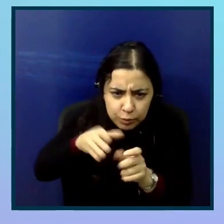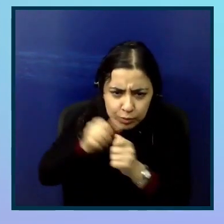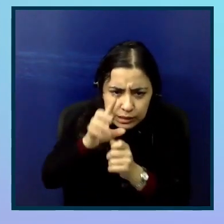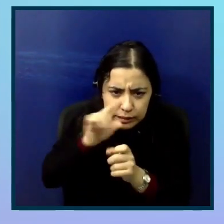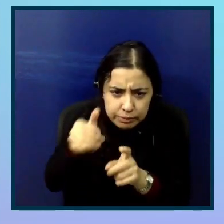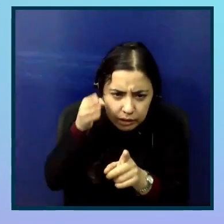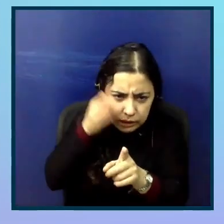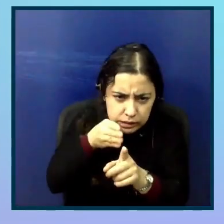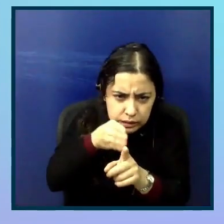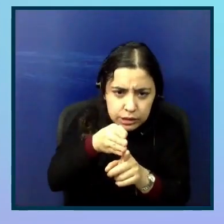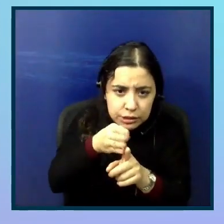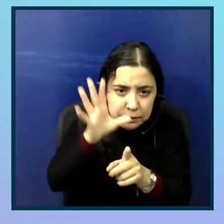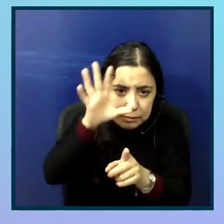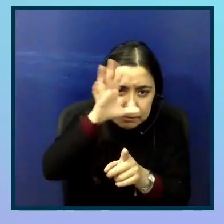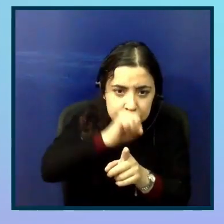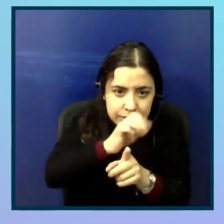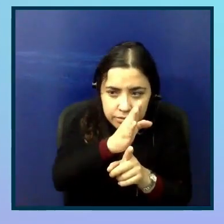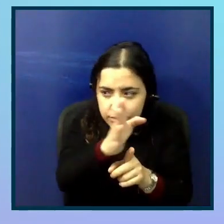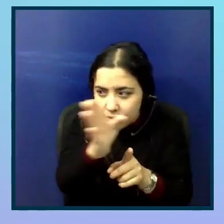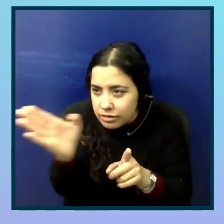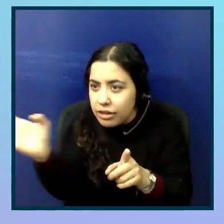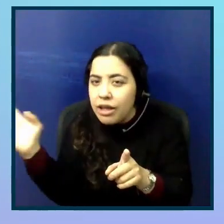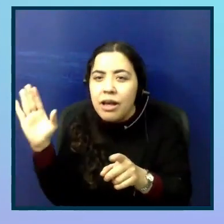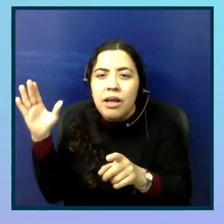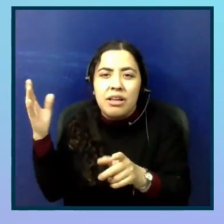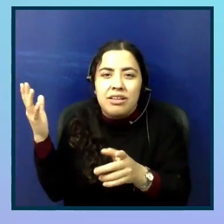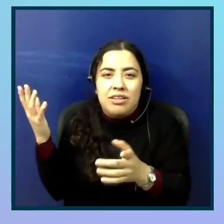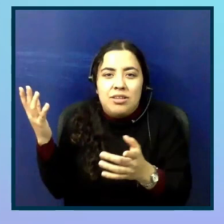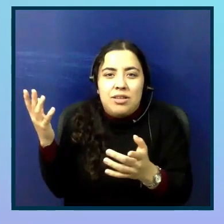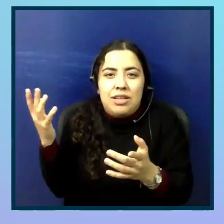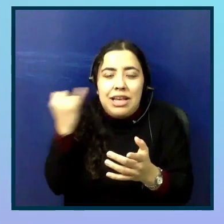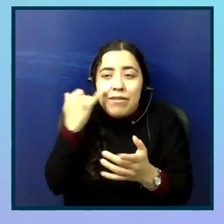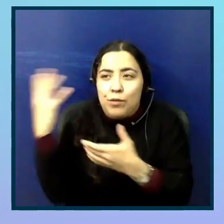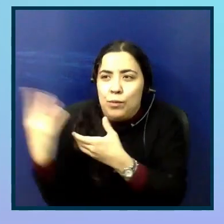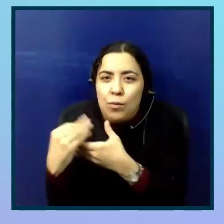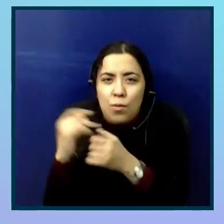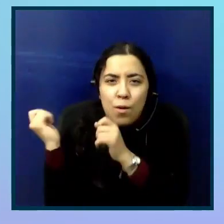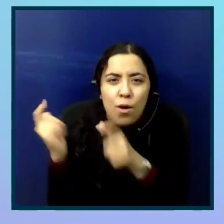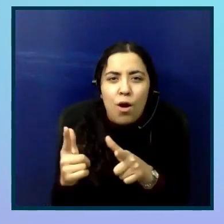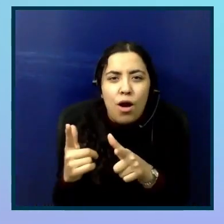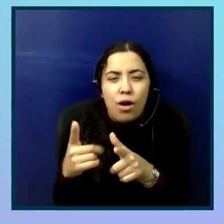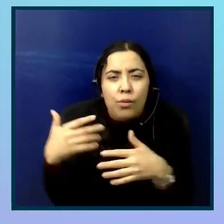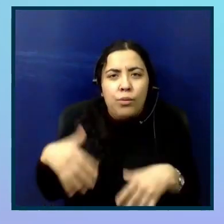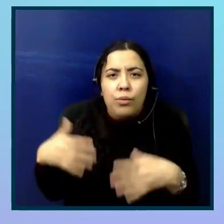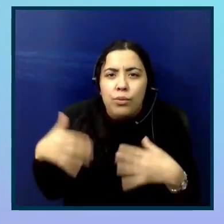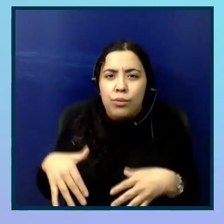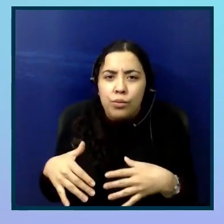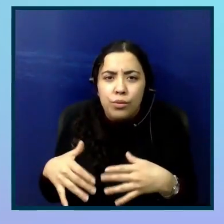you miss the power that comes with thinking inclusively. So I think that the one example I would use